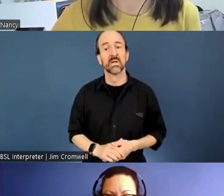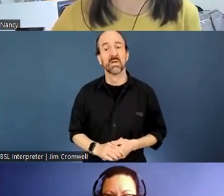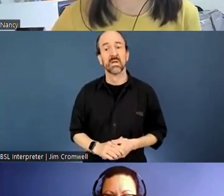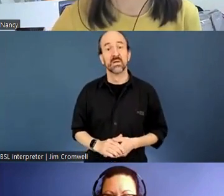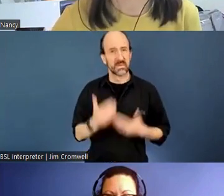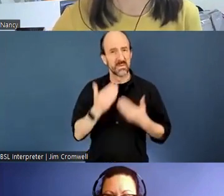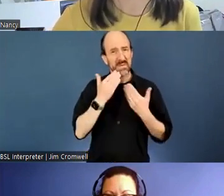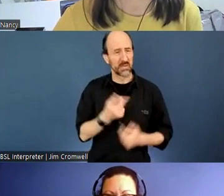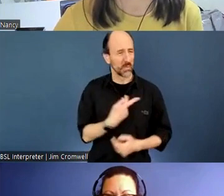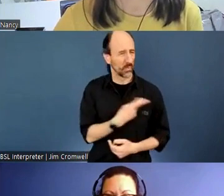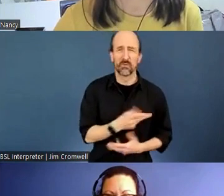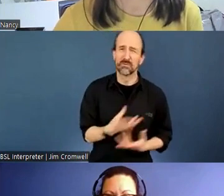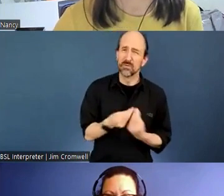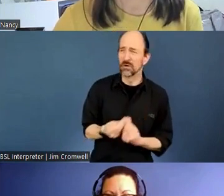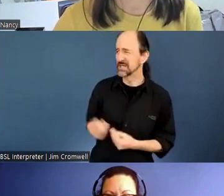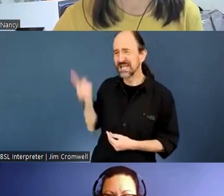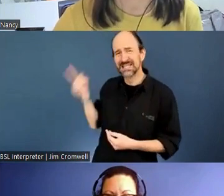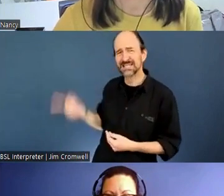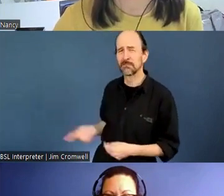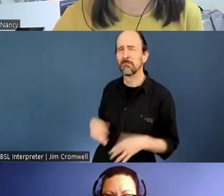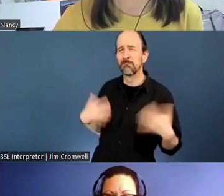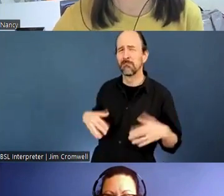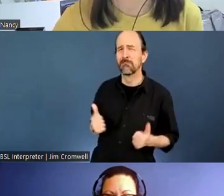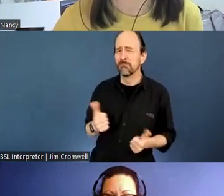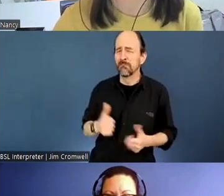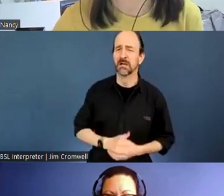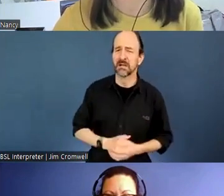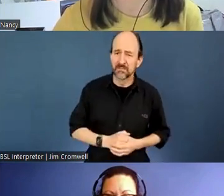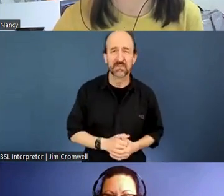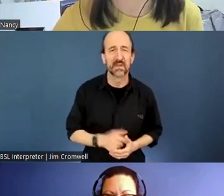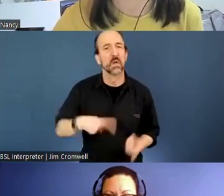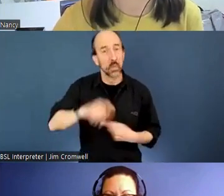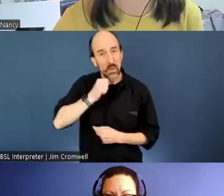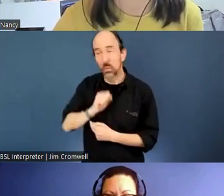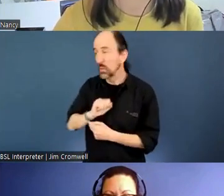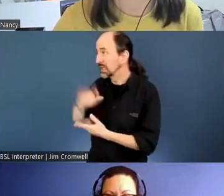so much and we will save them and keep them and put them in